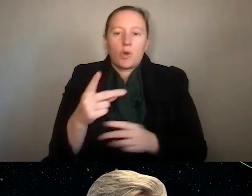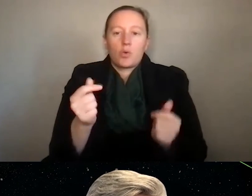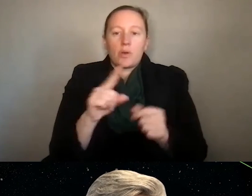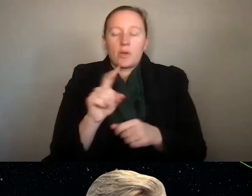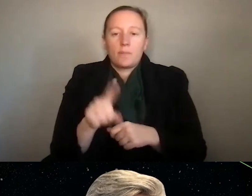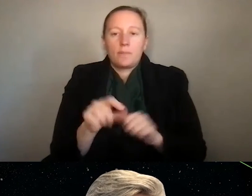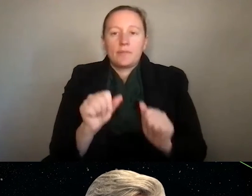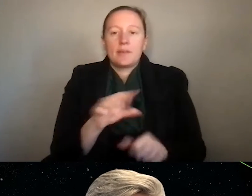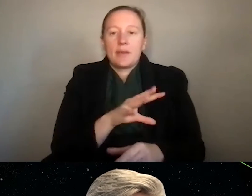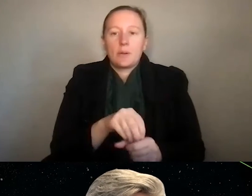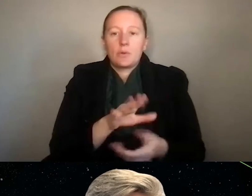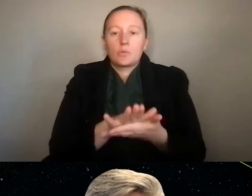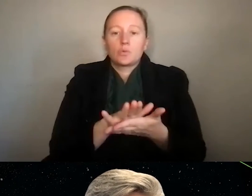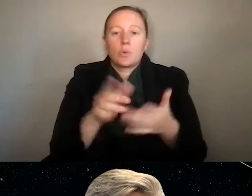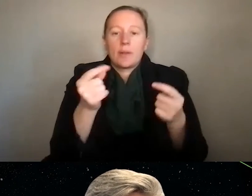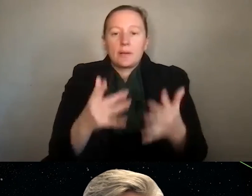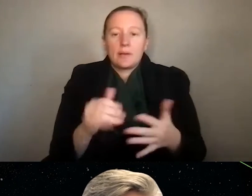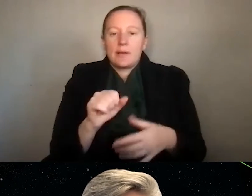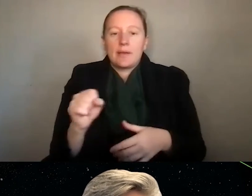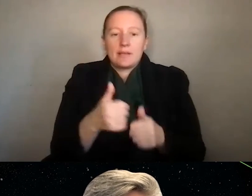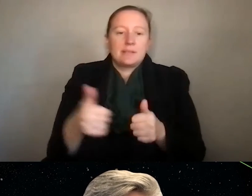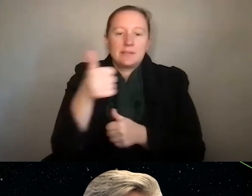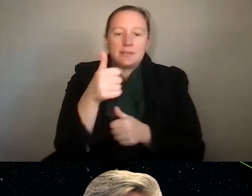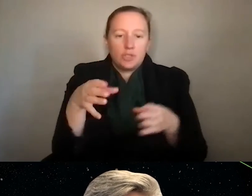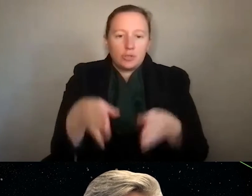a school administrator as senior personnel?